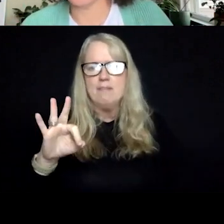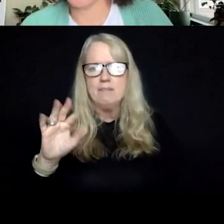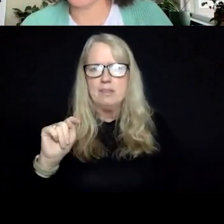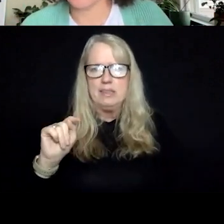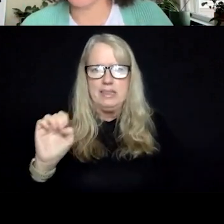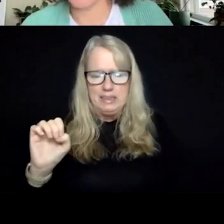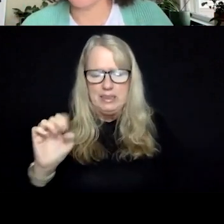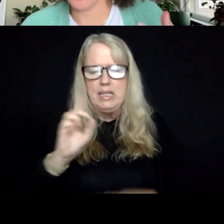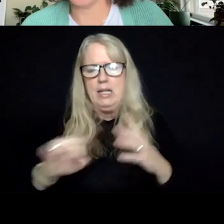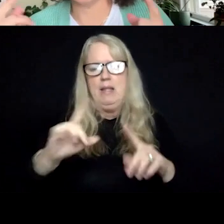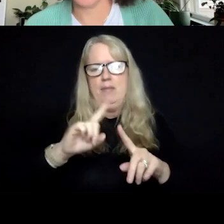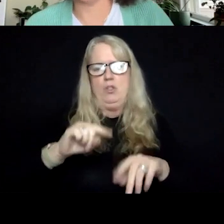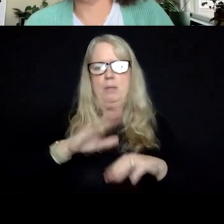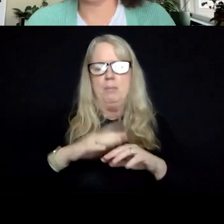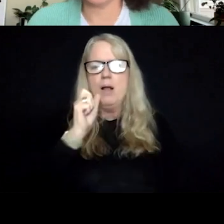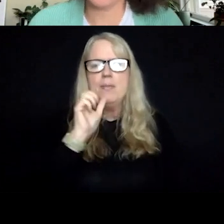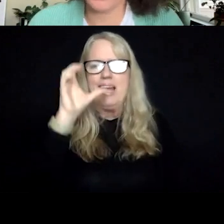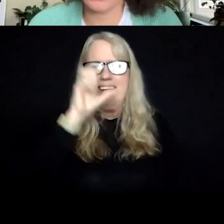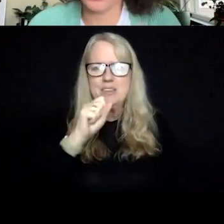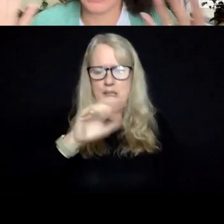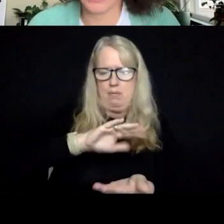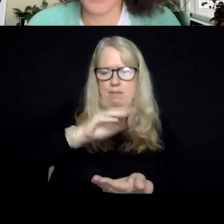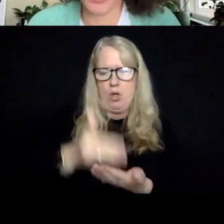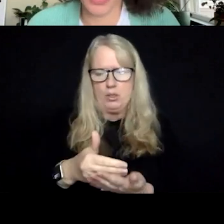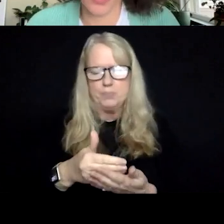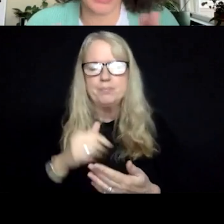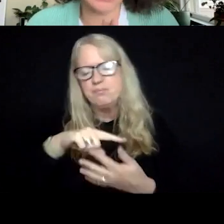DESIGNATED ON VOLUME. A FEW THINGS THAT I LIKE PEOPLE TO KNOW IS